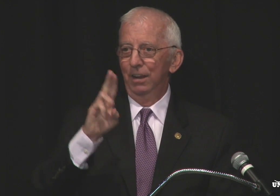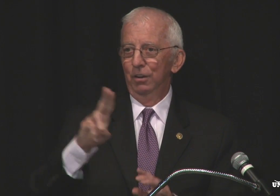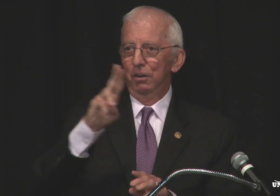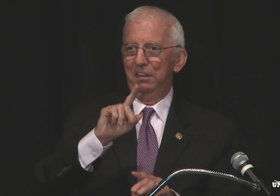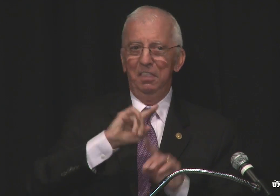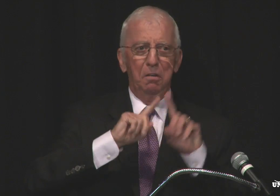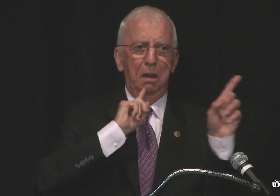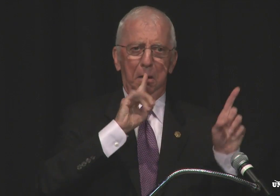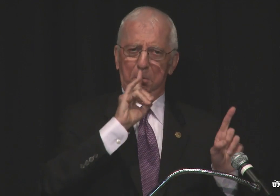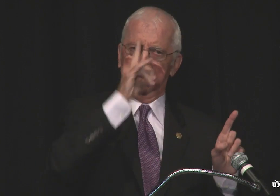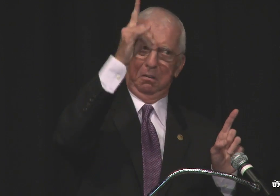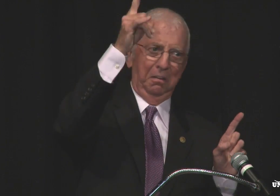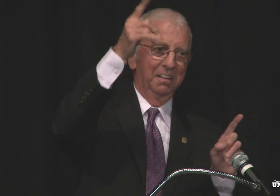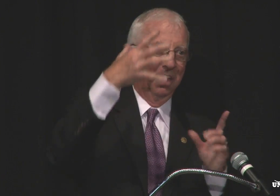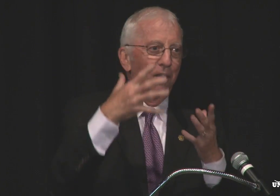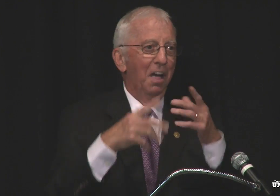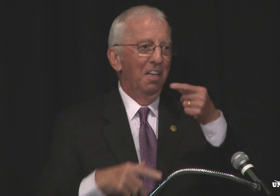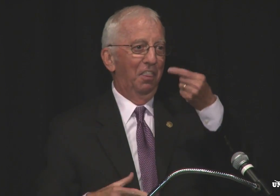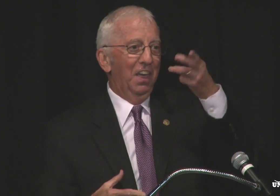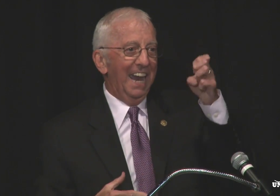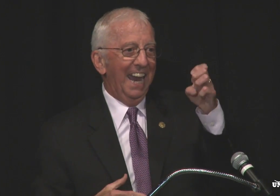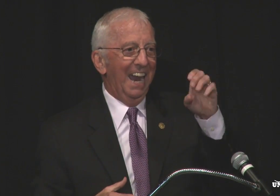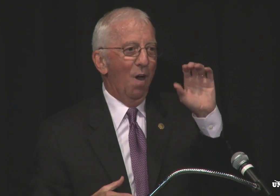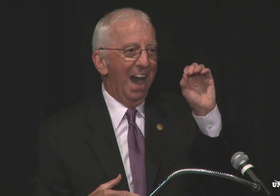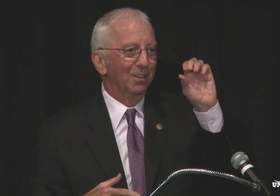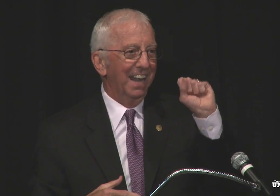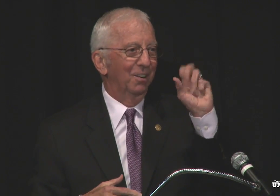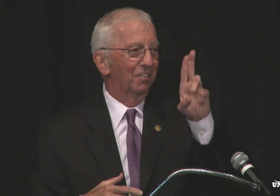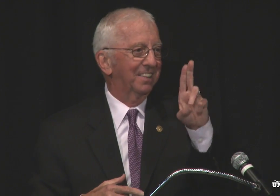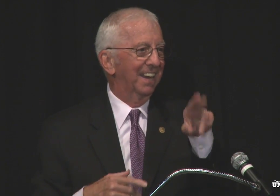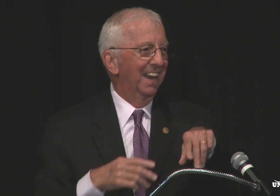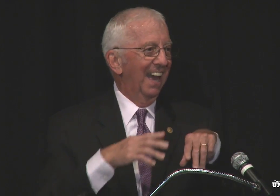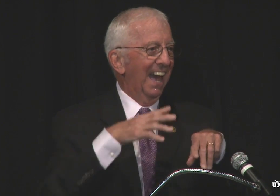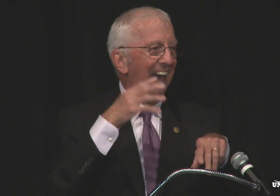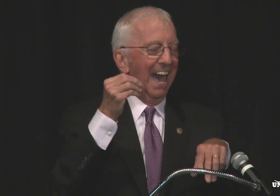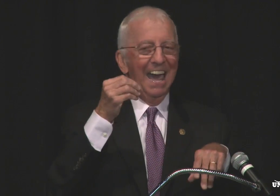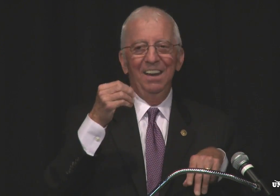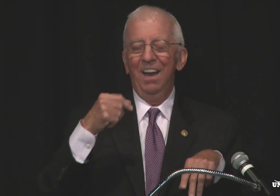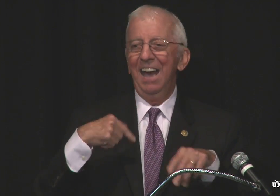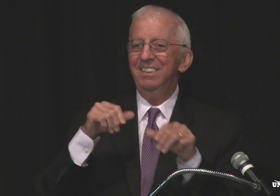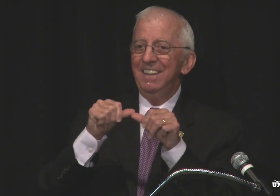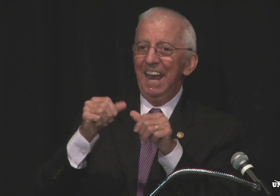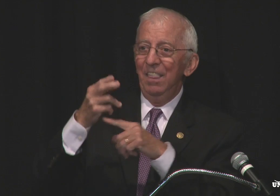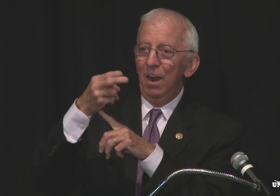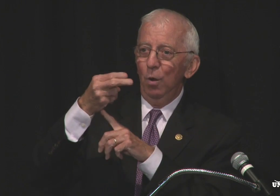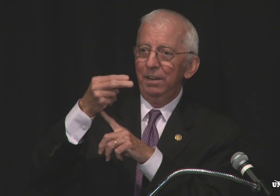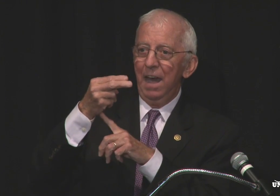University. They're really pshh, they're THE Ohio State University. And I stayed in their hotel.